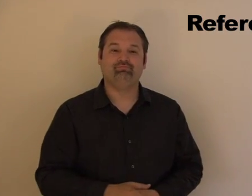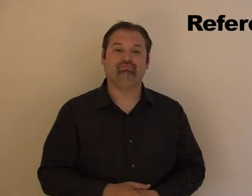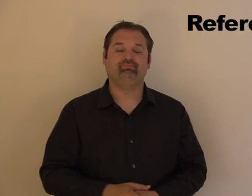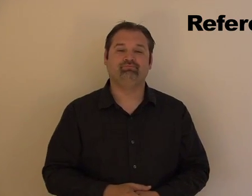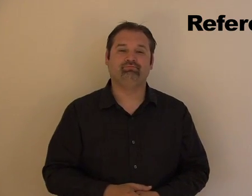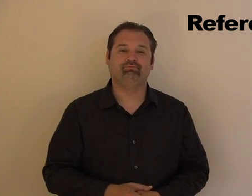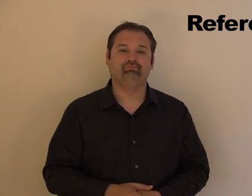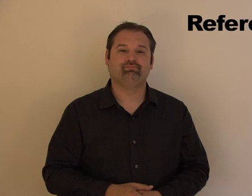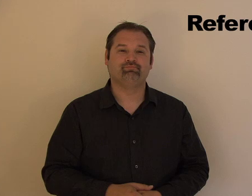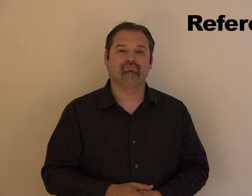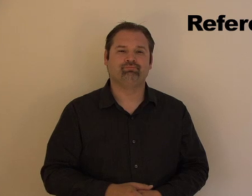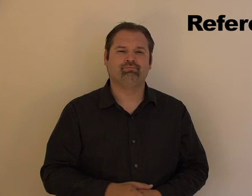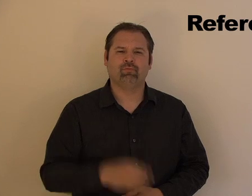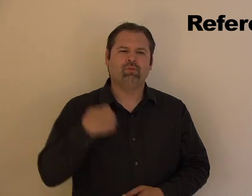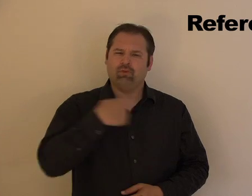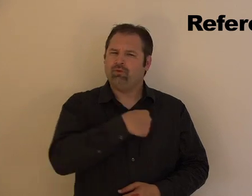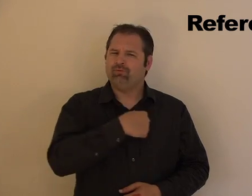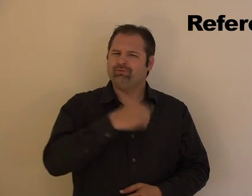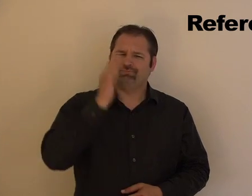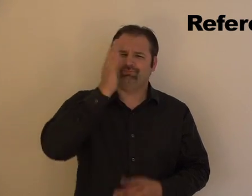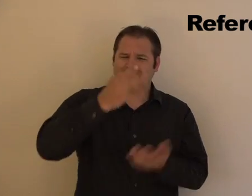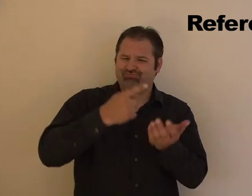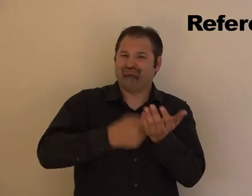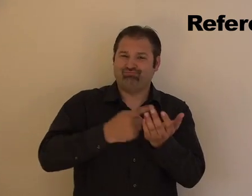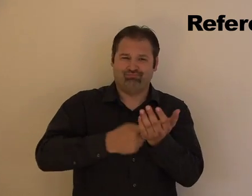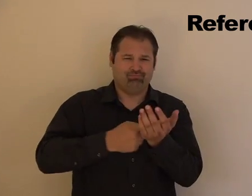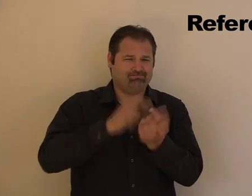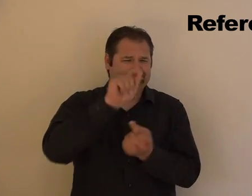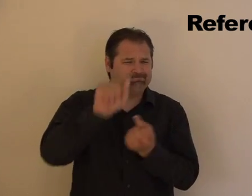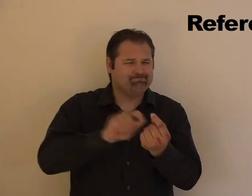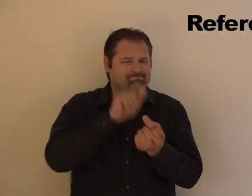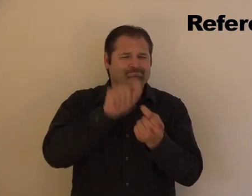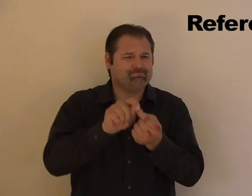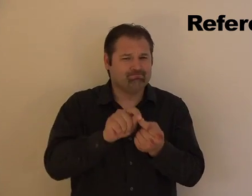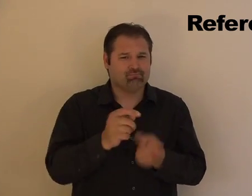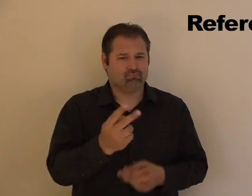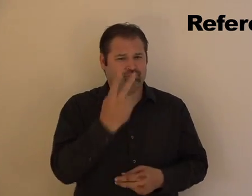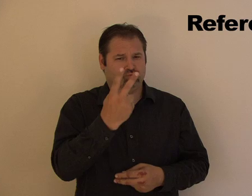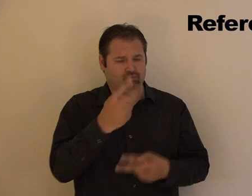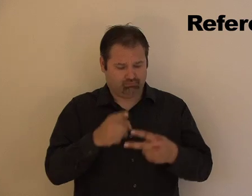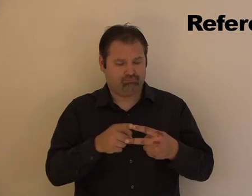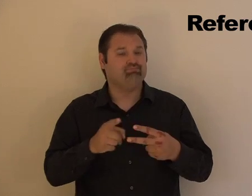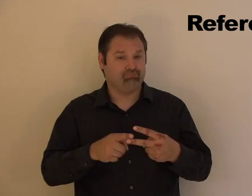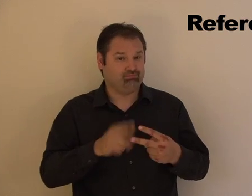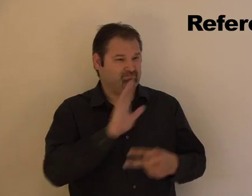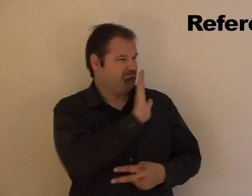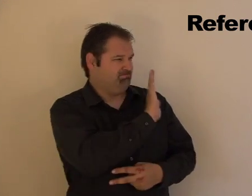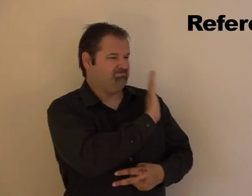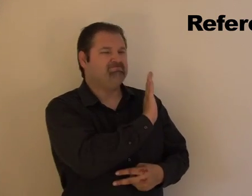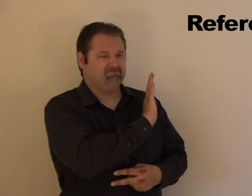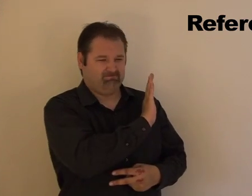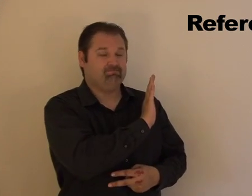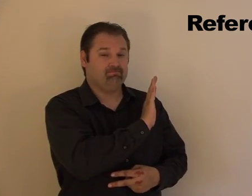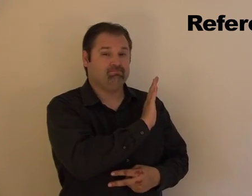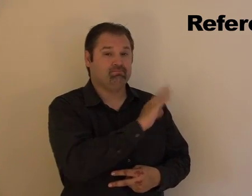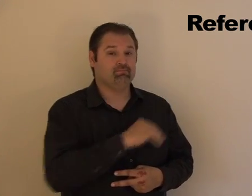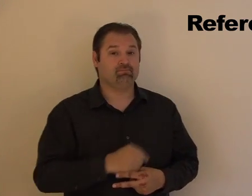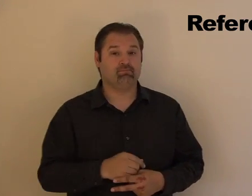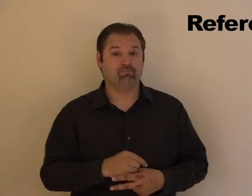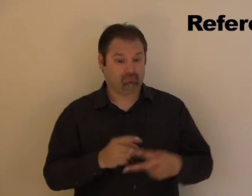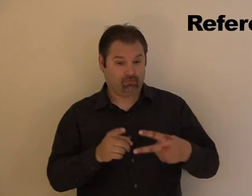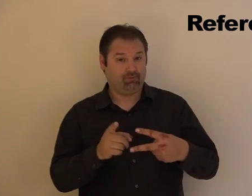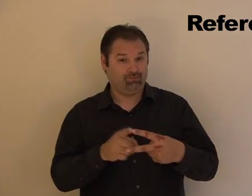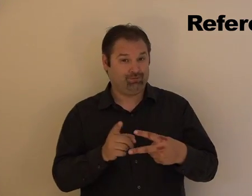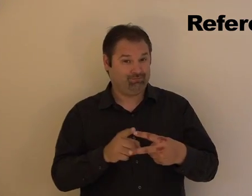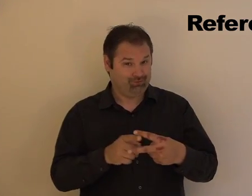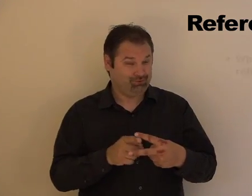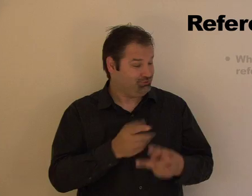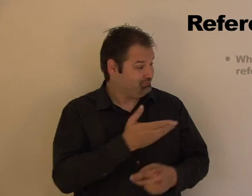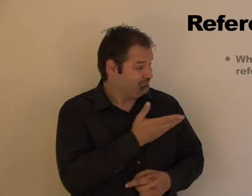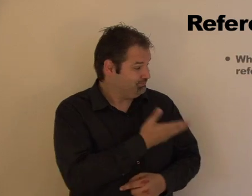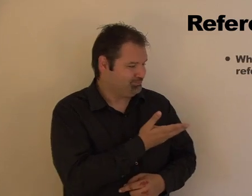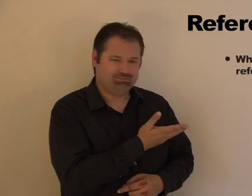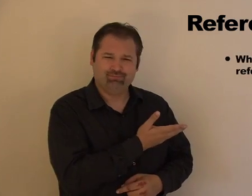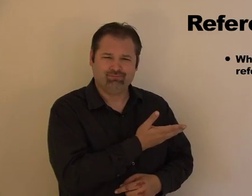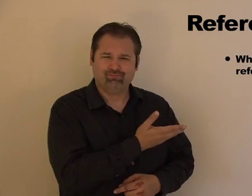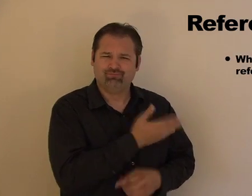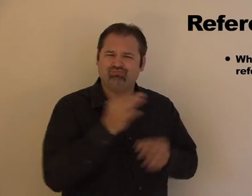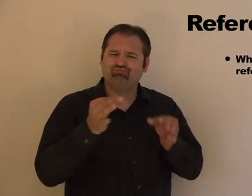One, what exactly are references; and two,